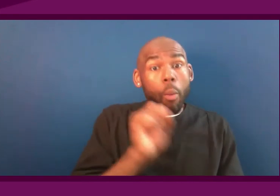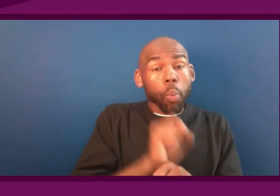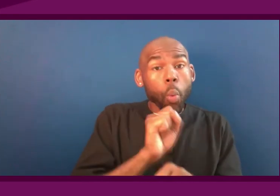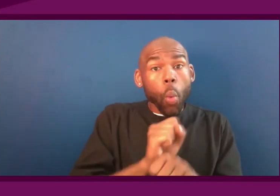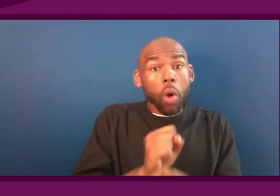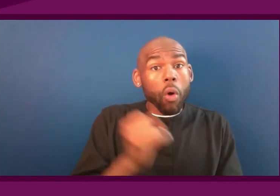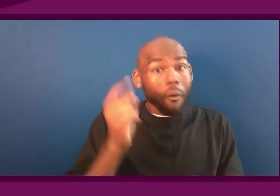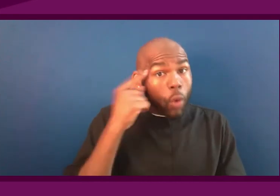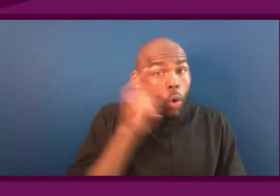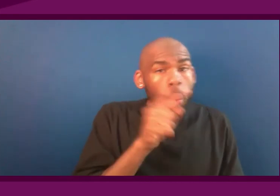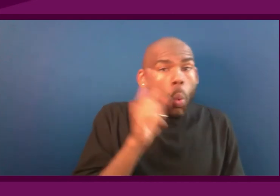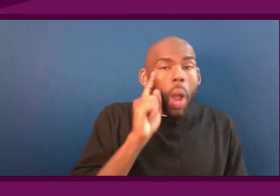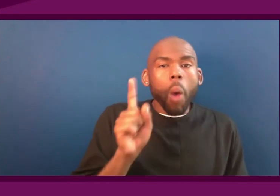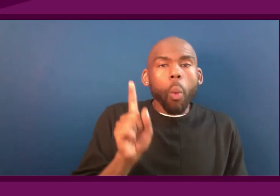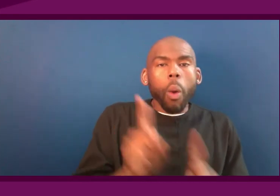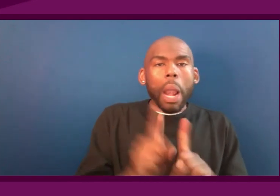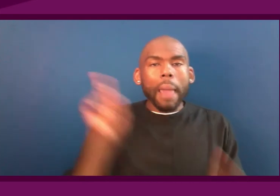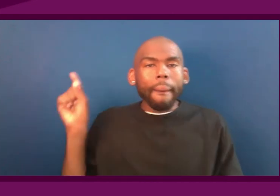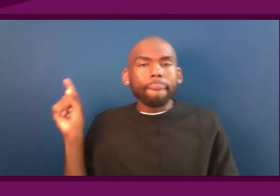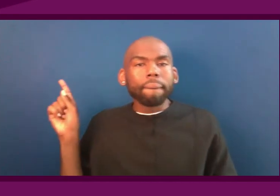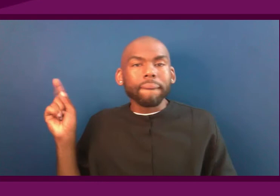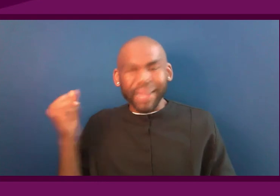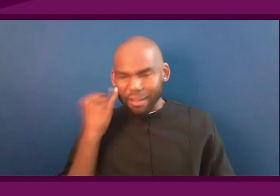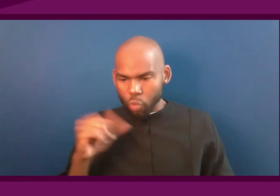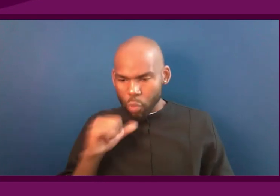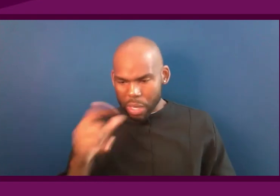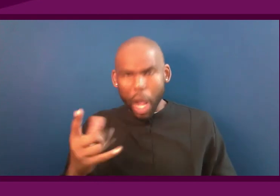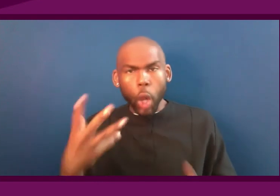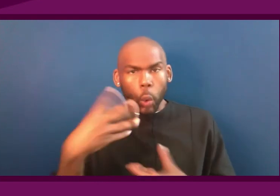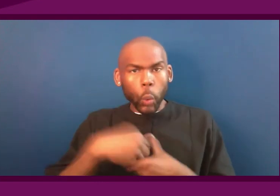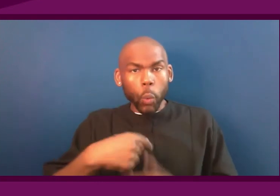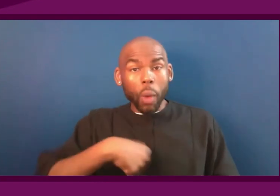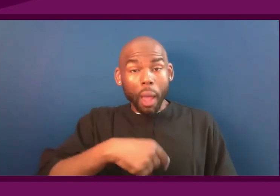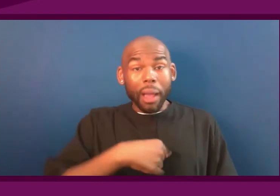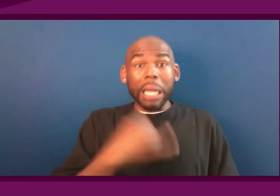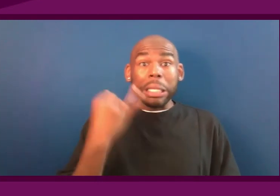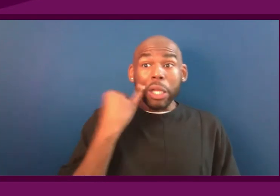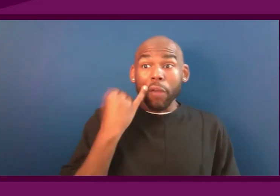they don't realize society has changed. Some older generations don't realize it, but it has.